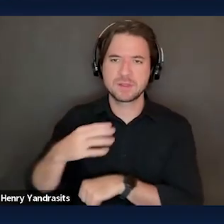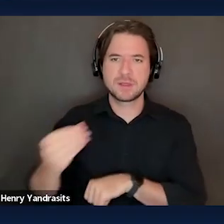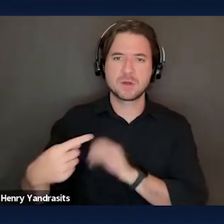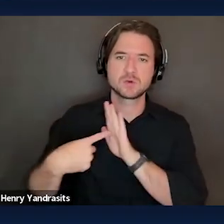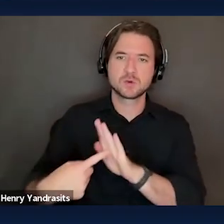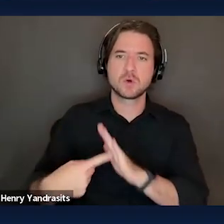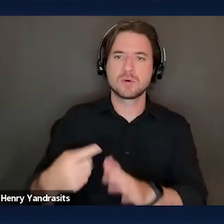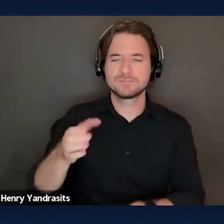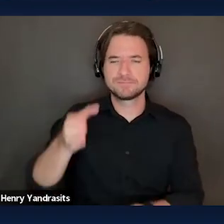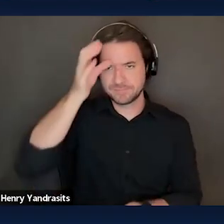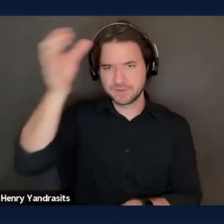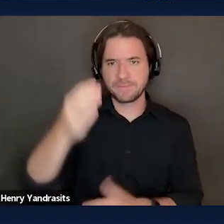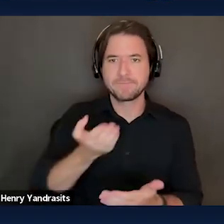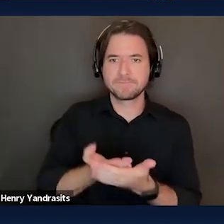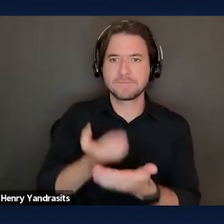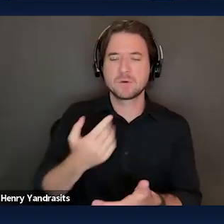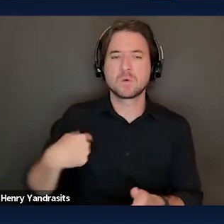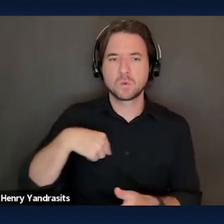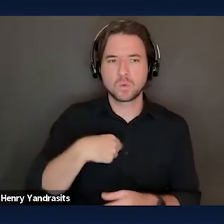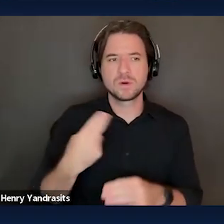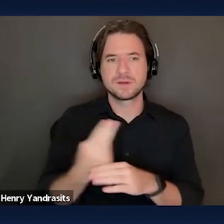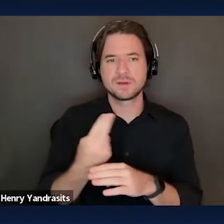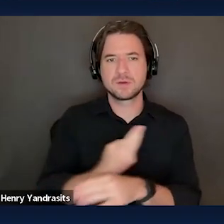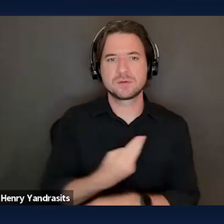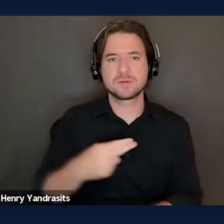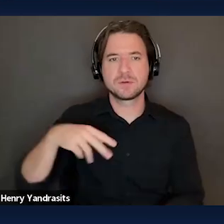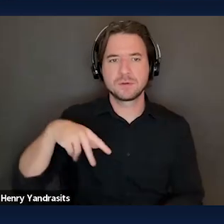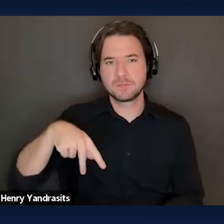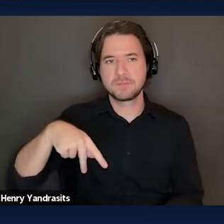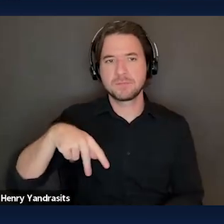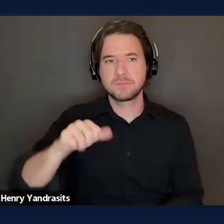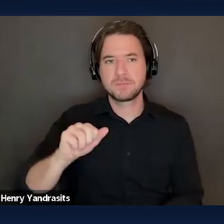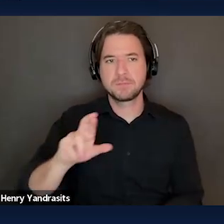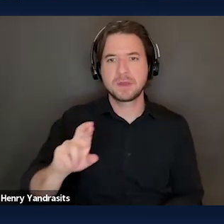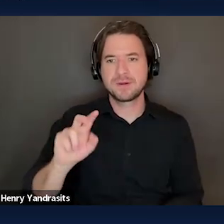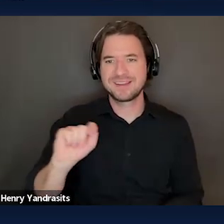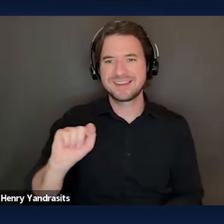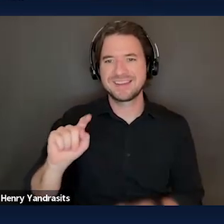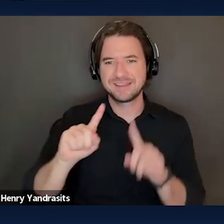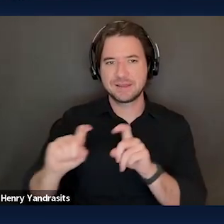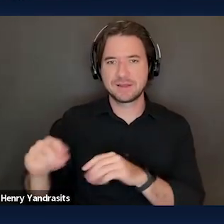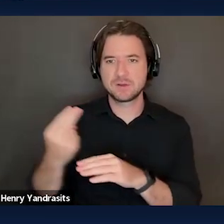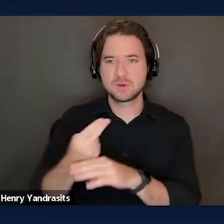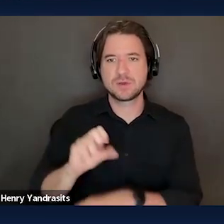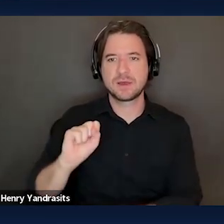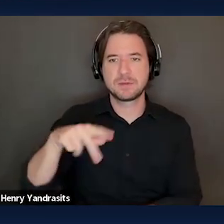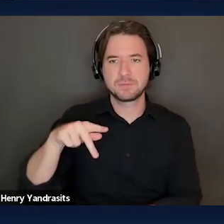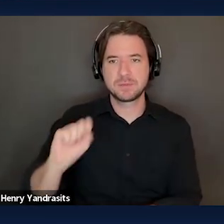And we showed significant gains using peer t-tests using SPS for this.